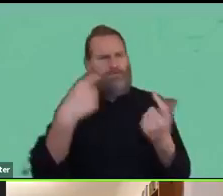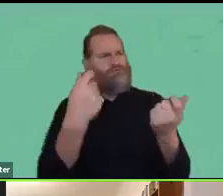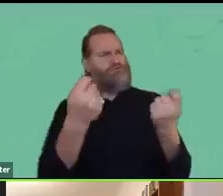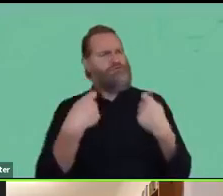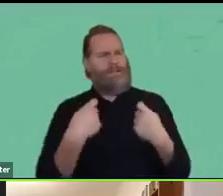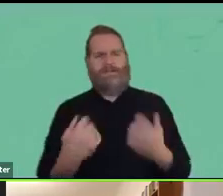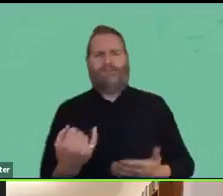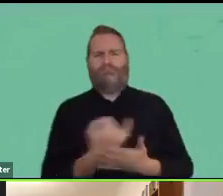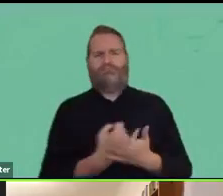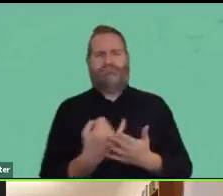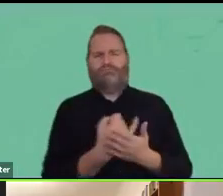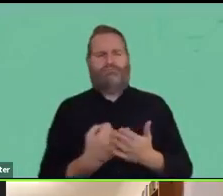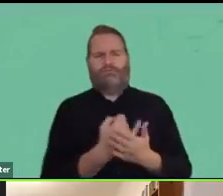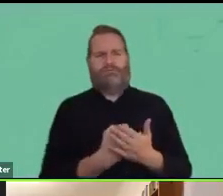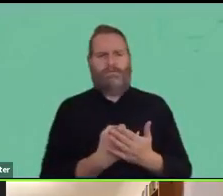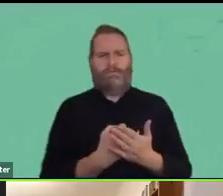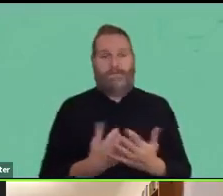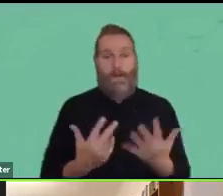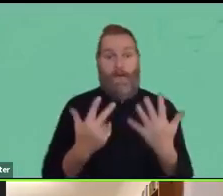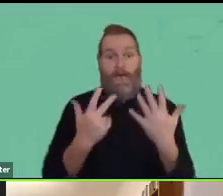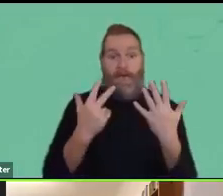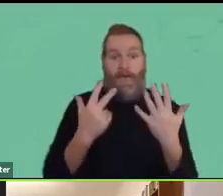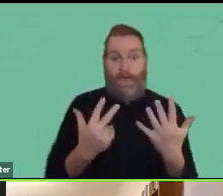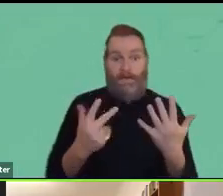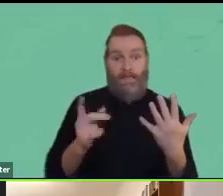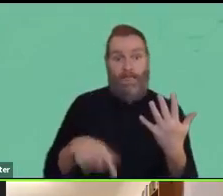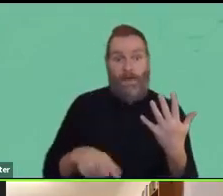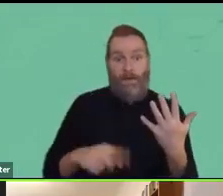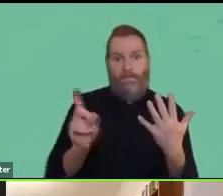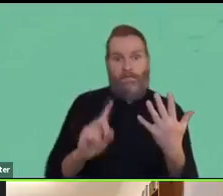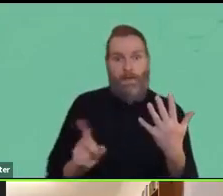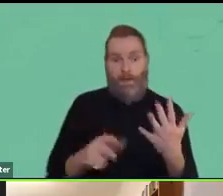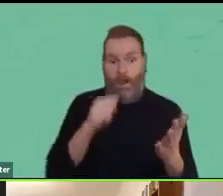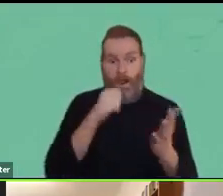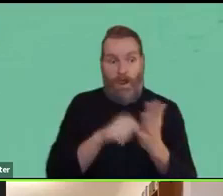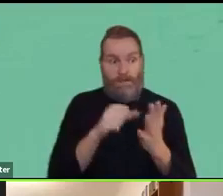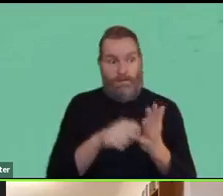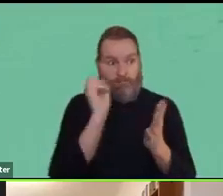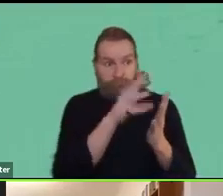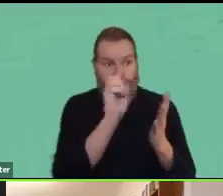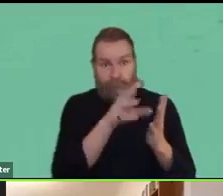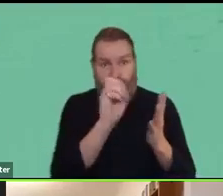8,000 members wrote to their MP in the last few days, lots of Tory MPs had those letters,